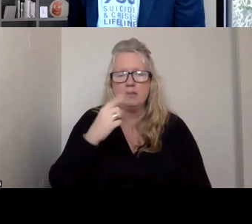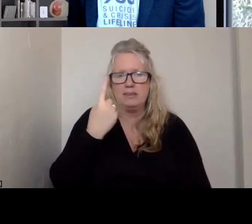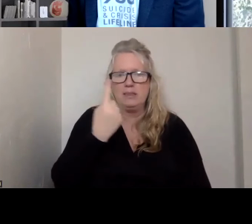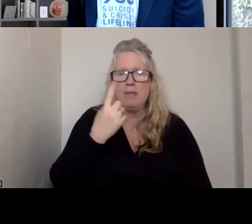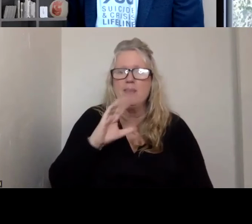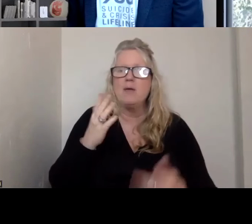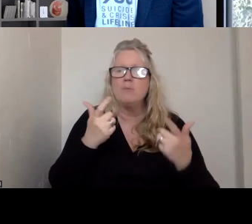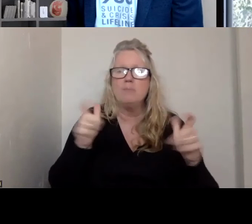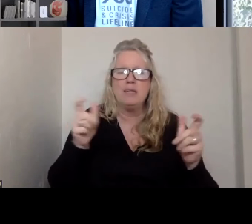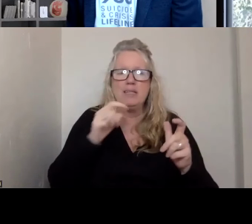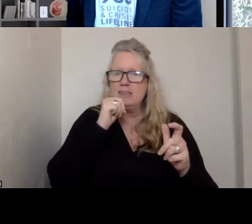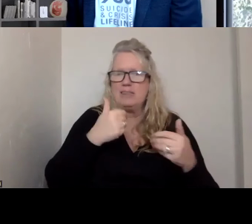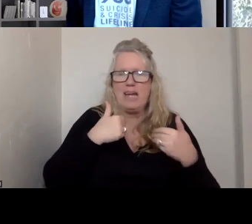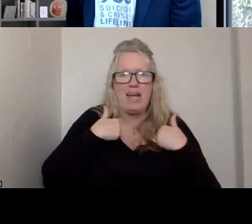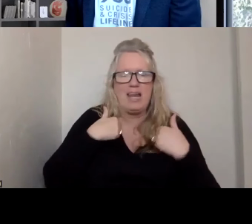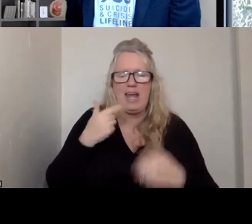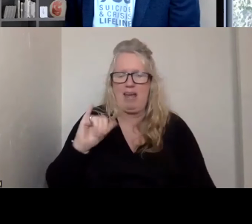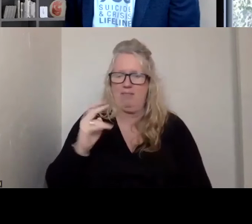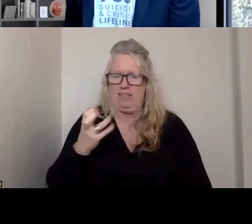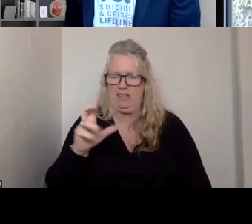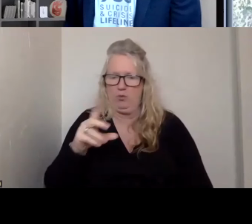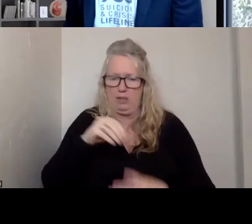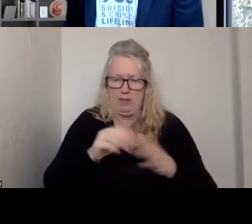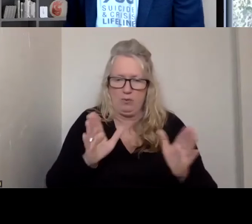NOT HAVING INGRID IN THE ROOM WHEN WE HAD DISCUSSIONS ABOUT HER